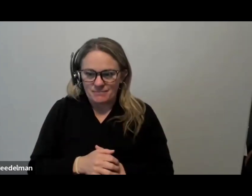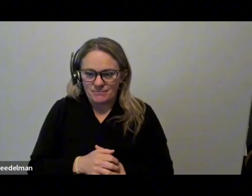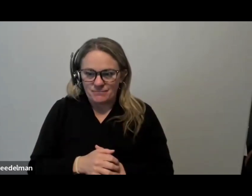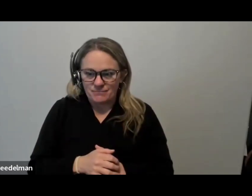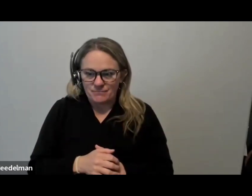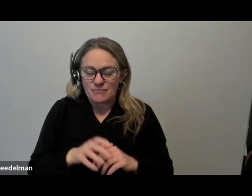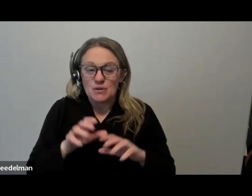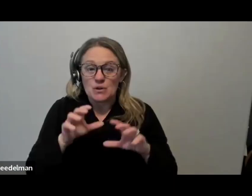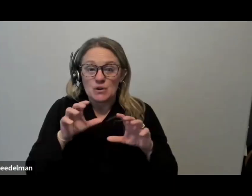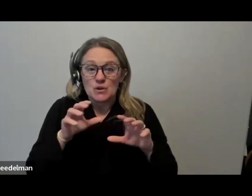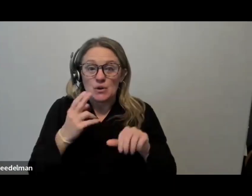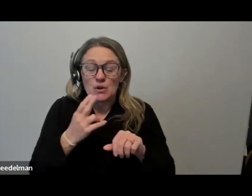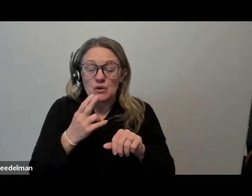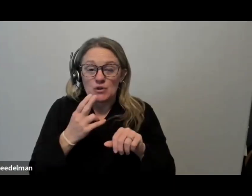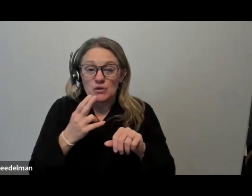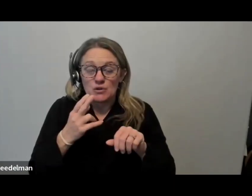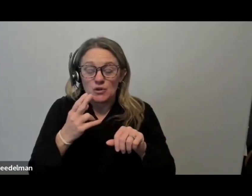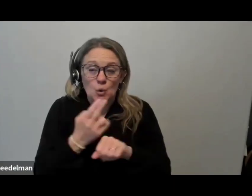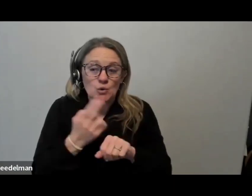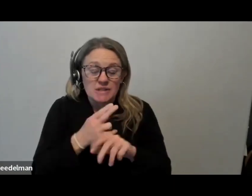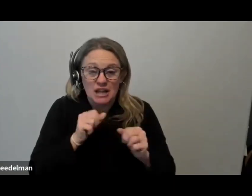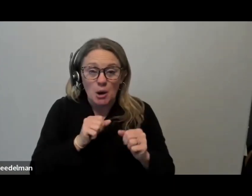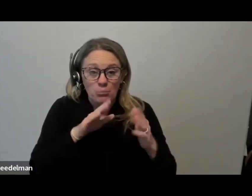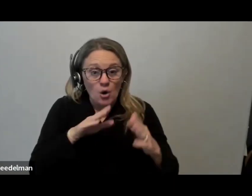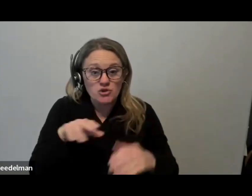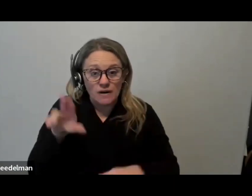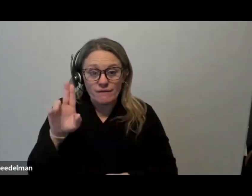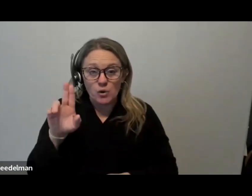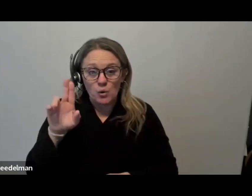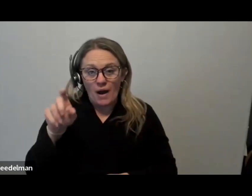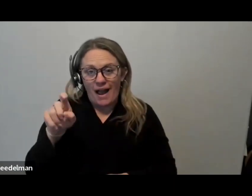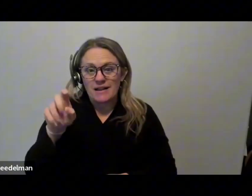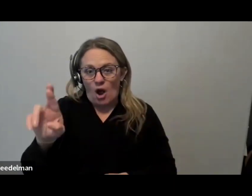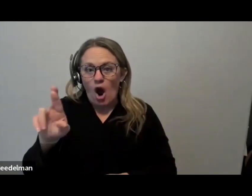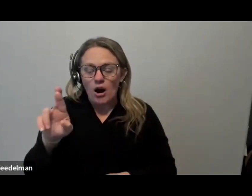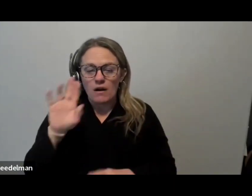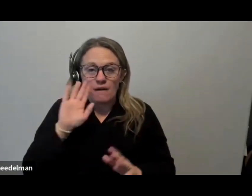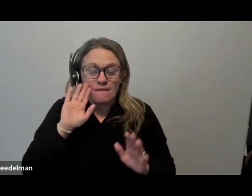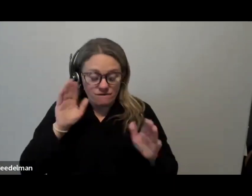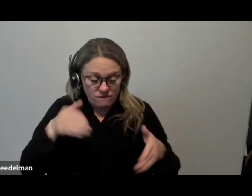we can focus on the impact and often define an impact that just